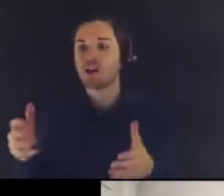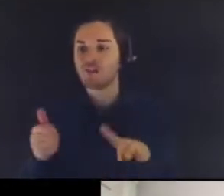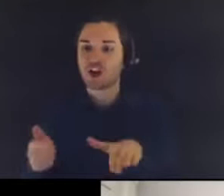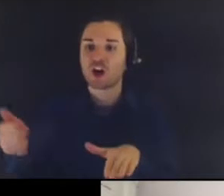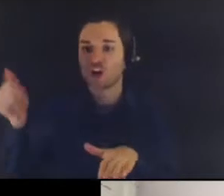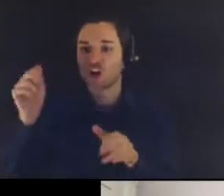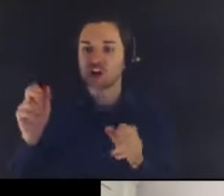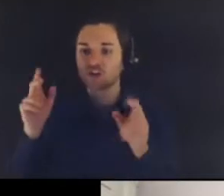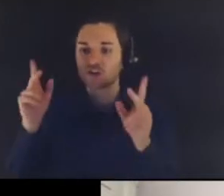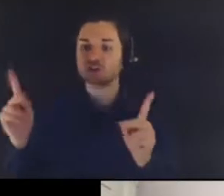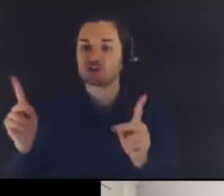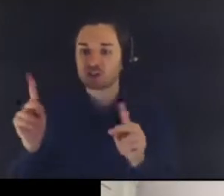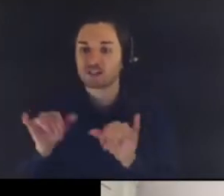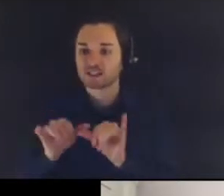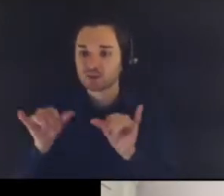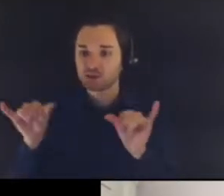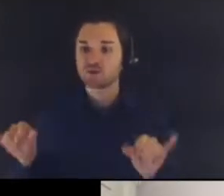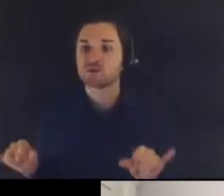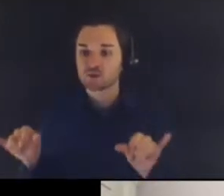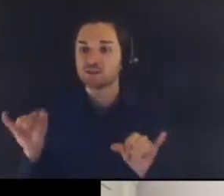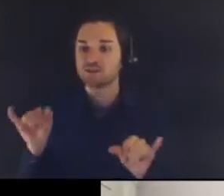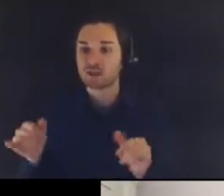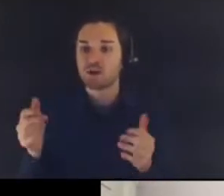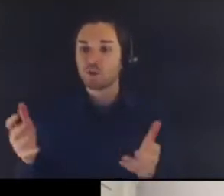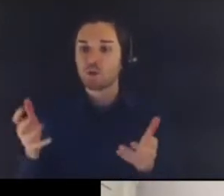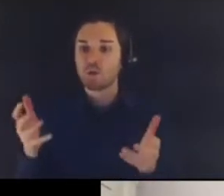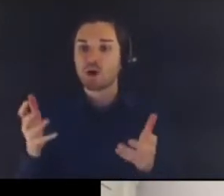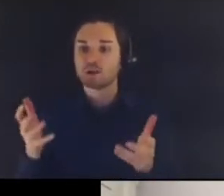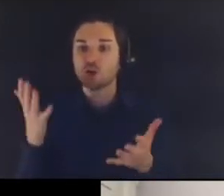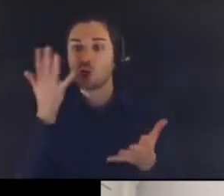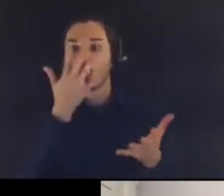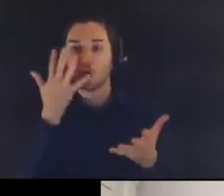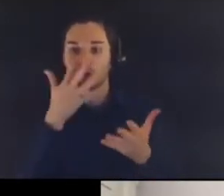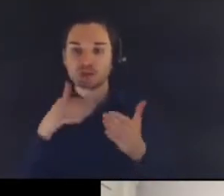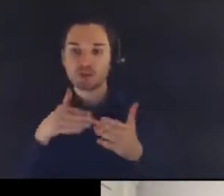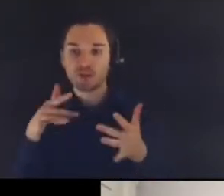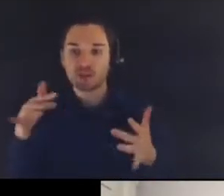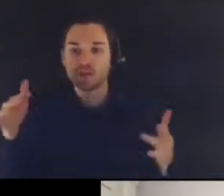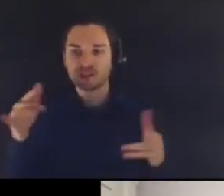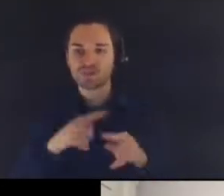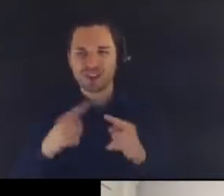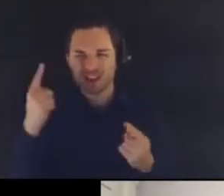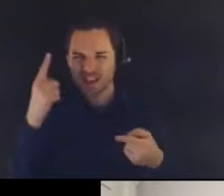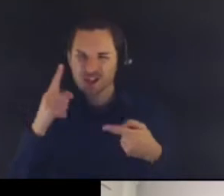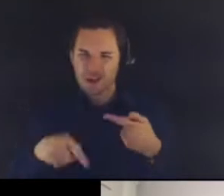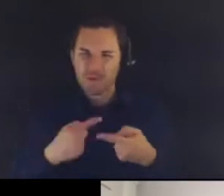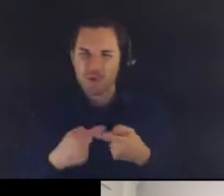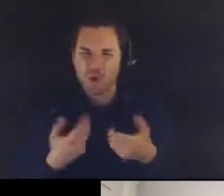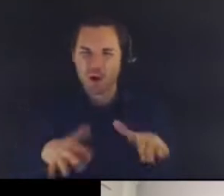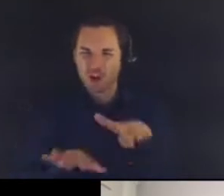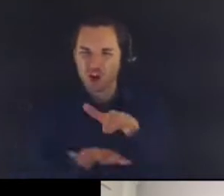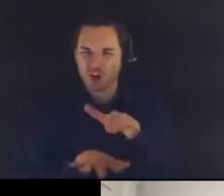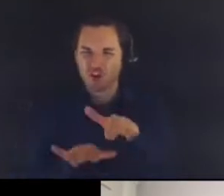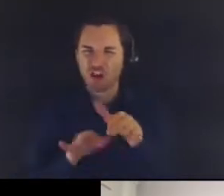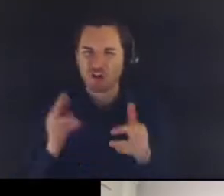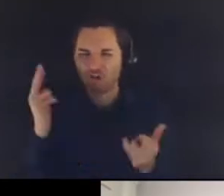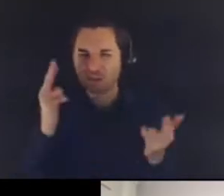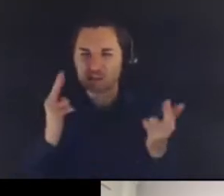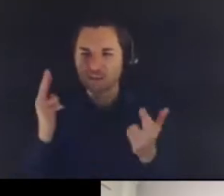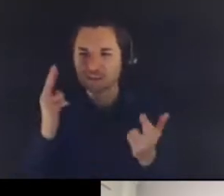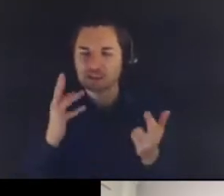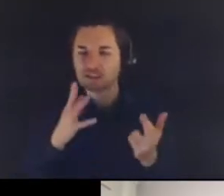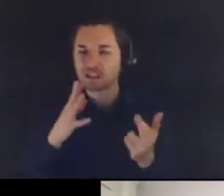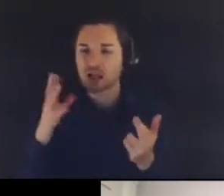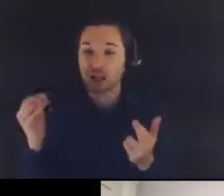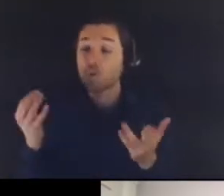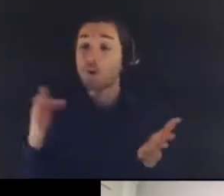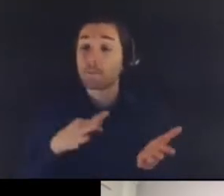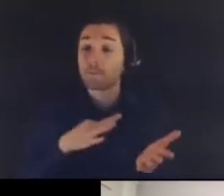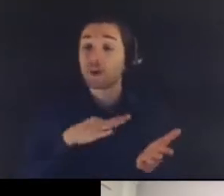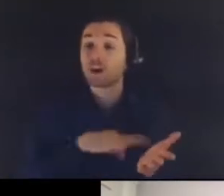have to look diverse without the underlying reasons and the benefits of having diversity.